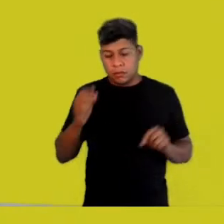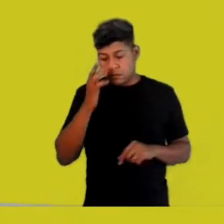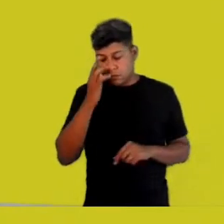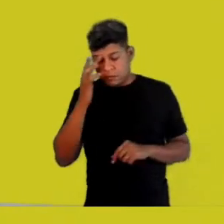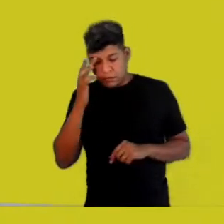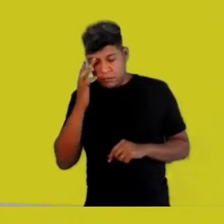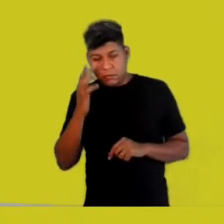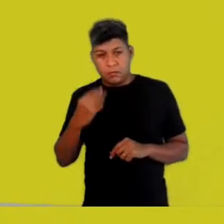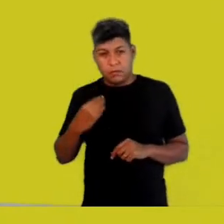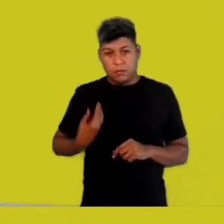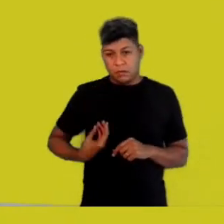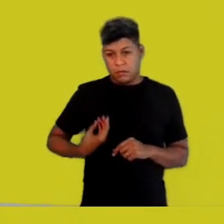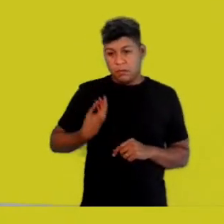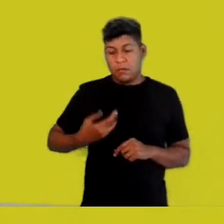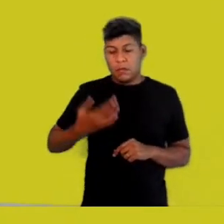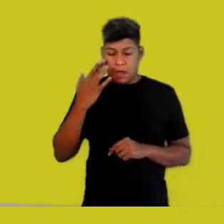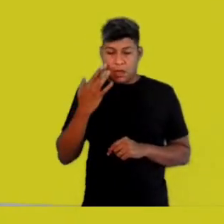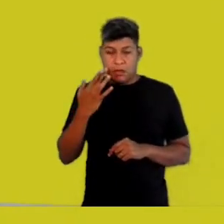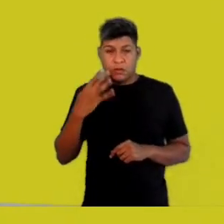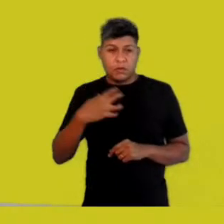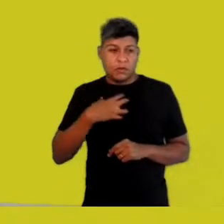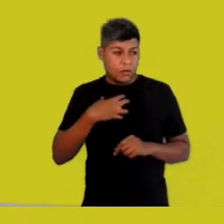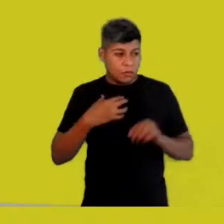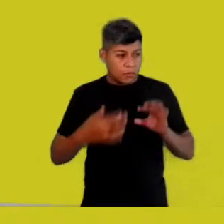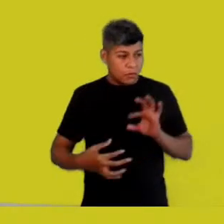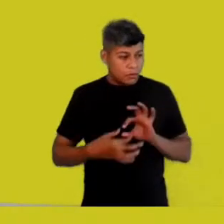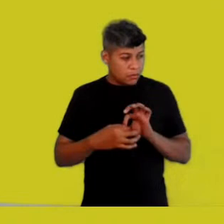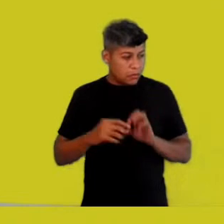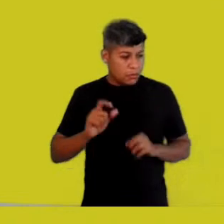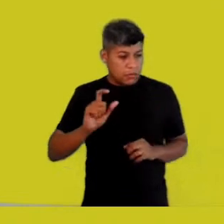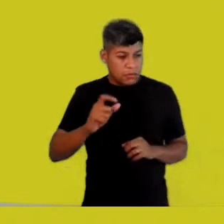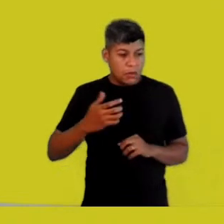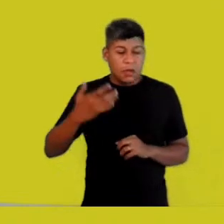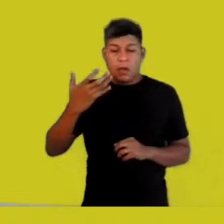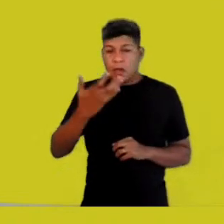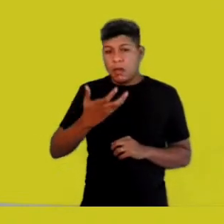and I think it somehow links your words to Tiganá’s singing,